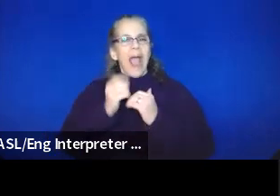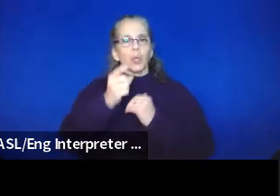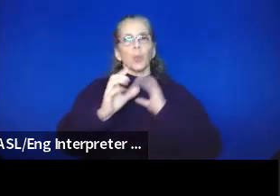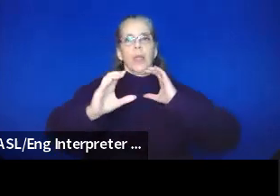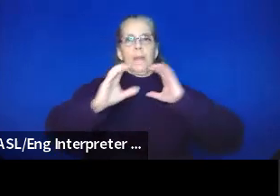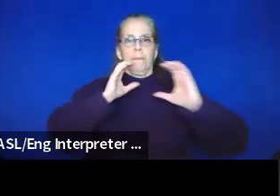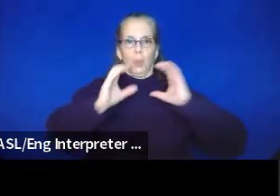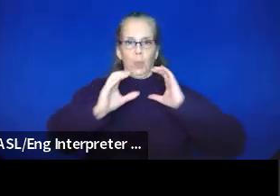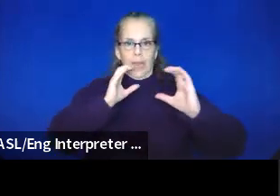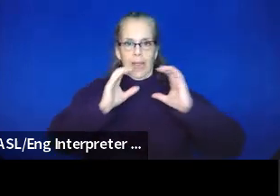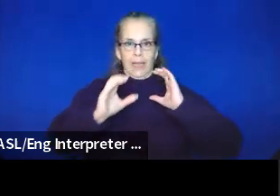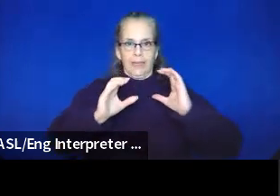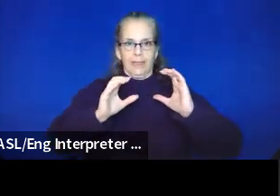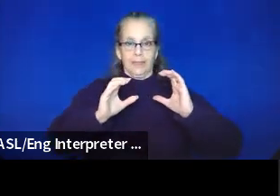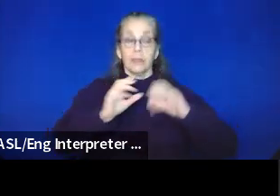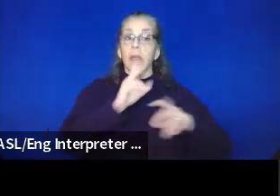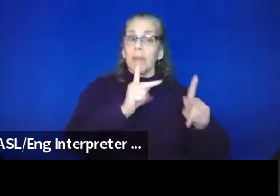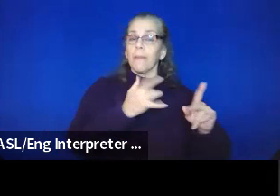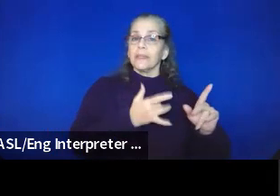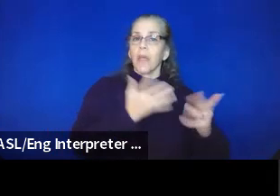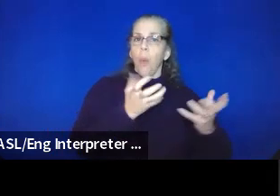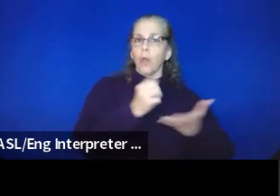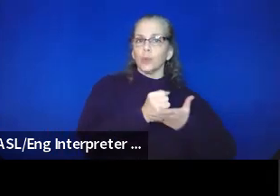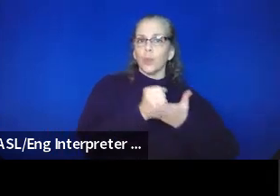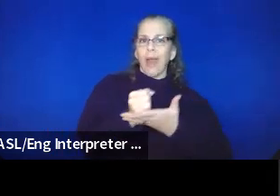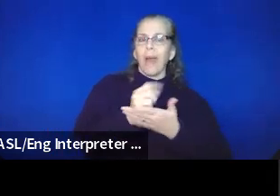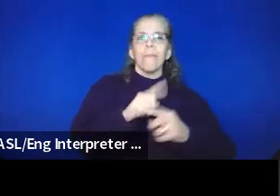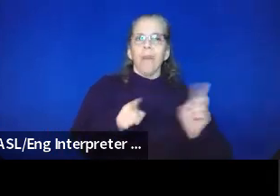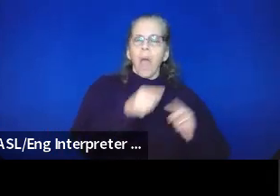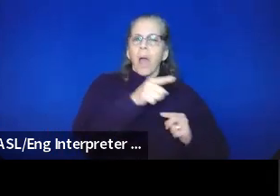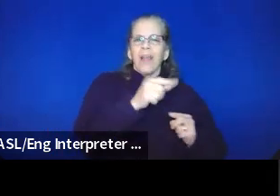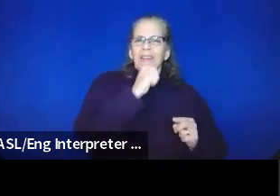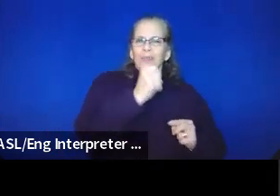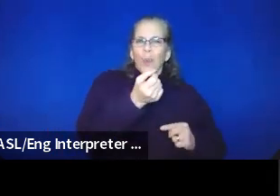And people want to help, but they don't know how to describe what's going on. And they're